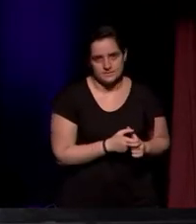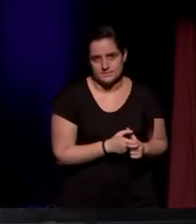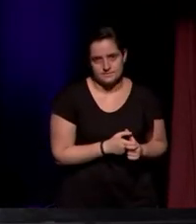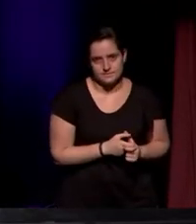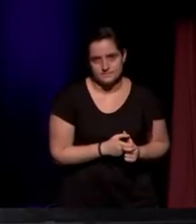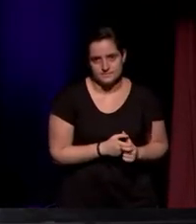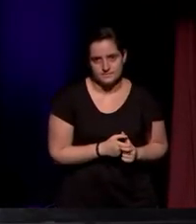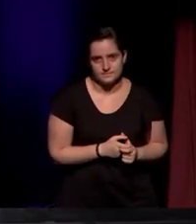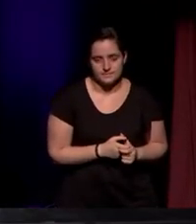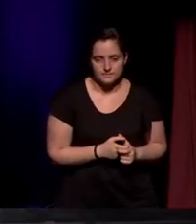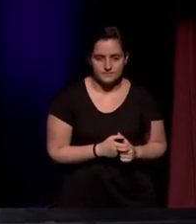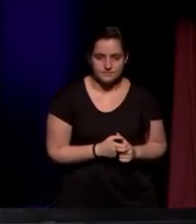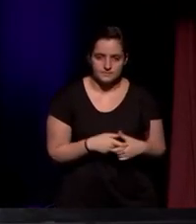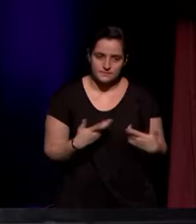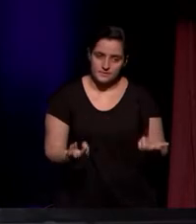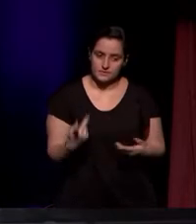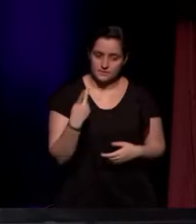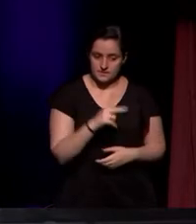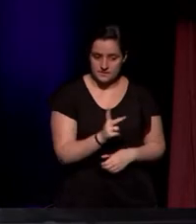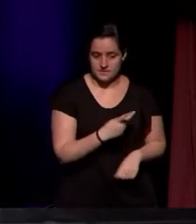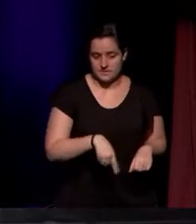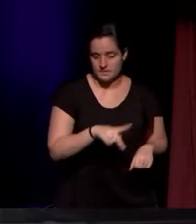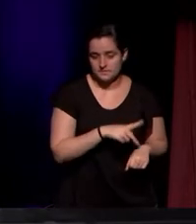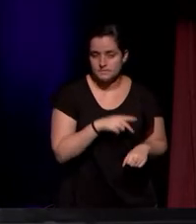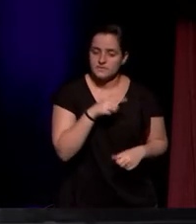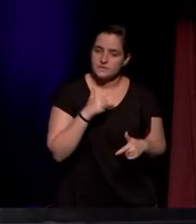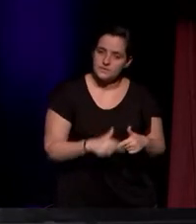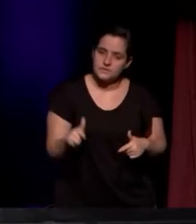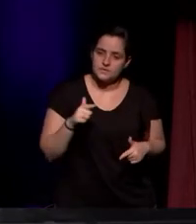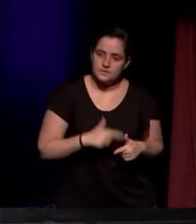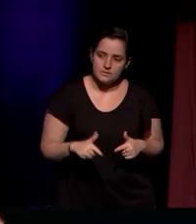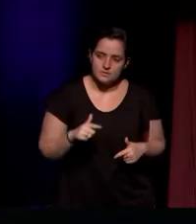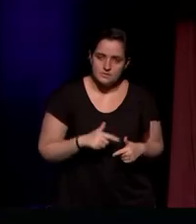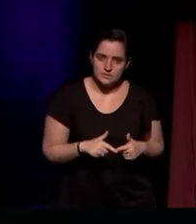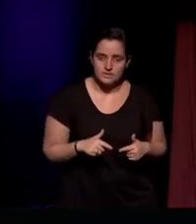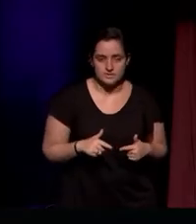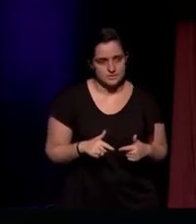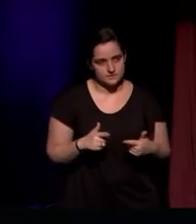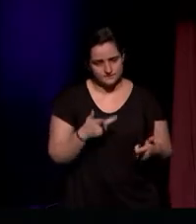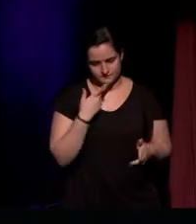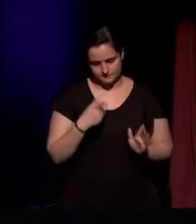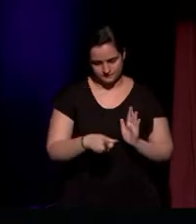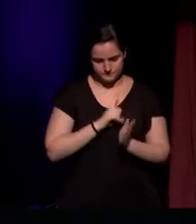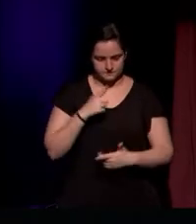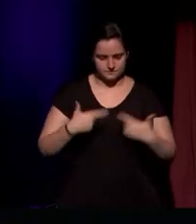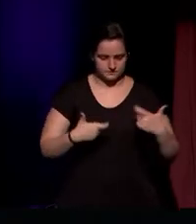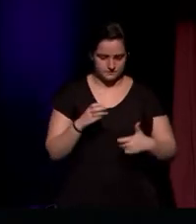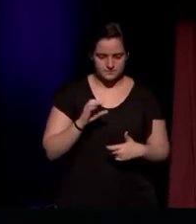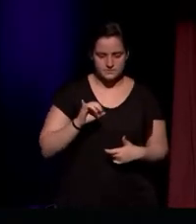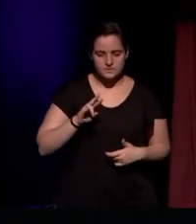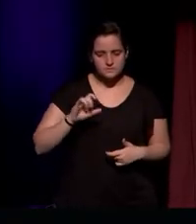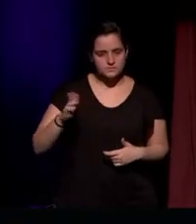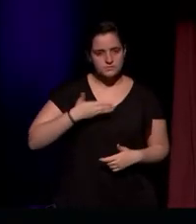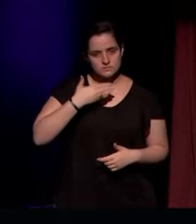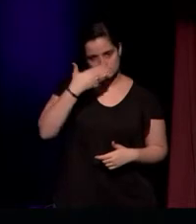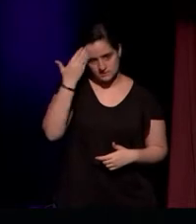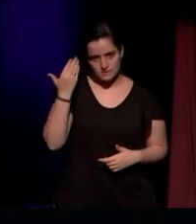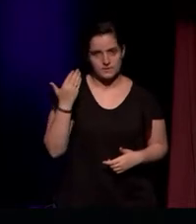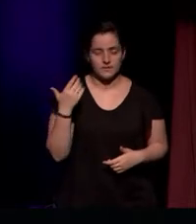It's a country where… there's a problem… for example, while Syria, before the Civil War, there was not the problem in Lebanon that was the problem